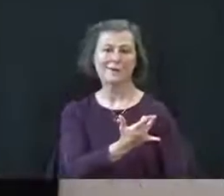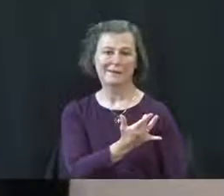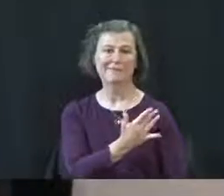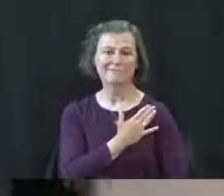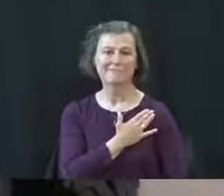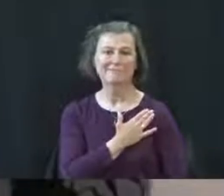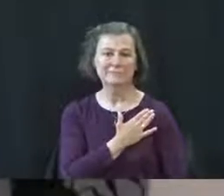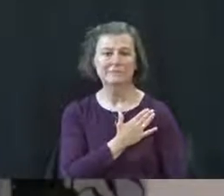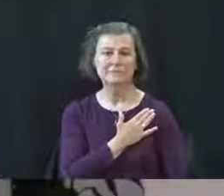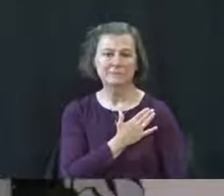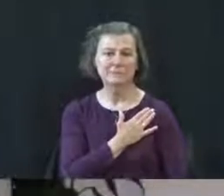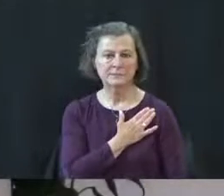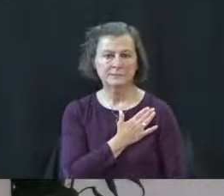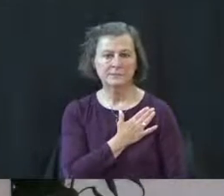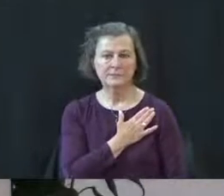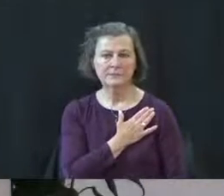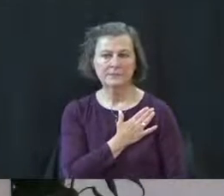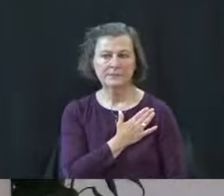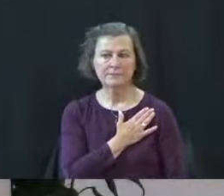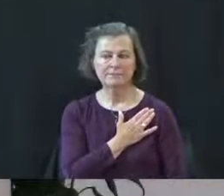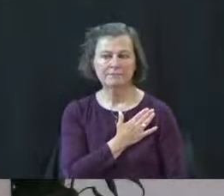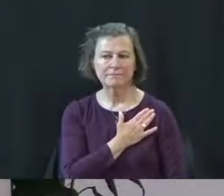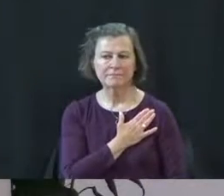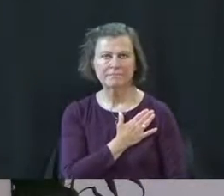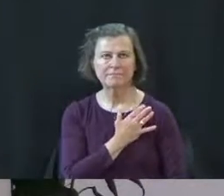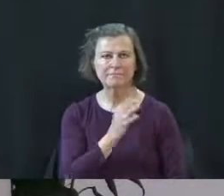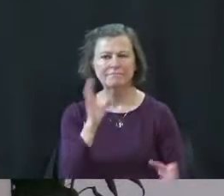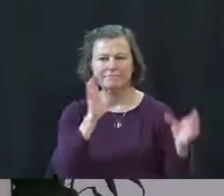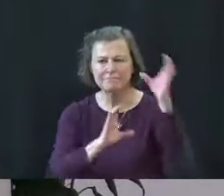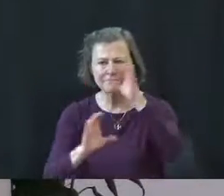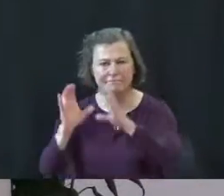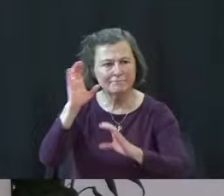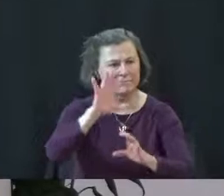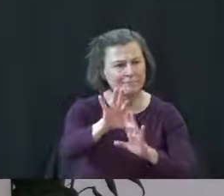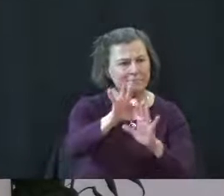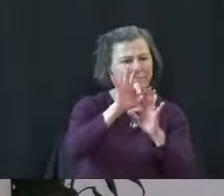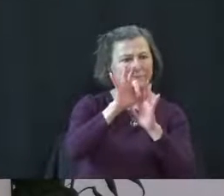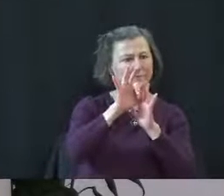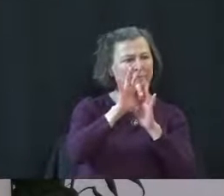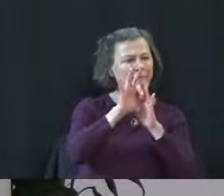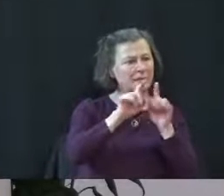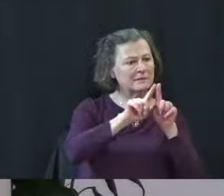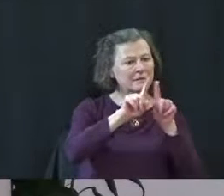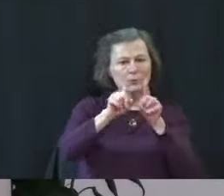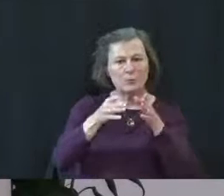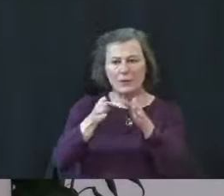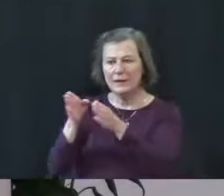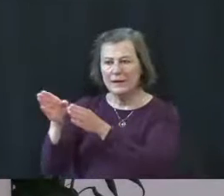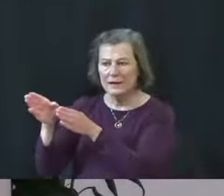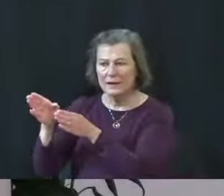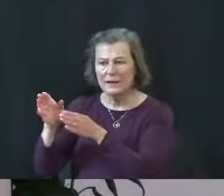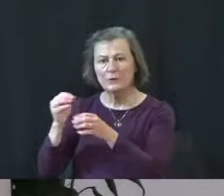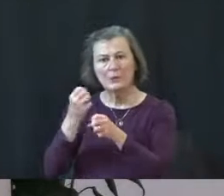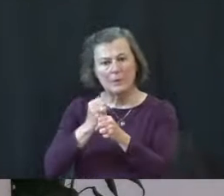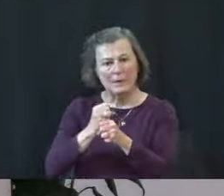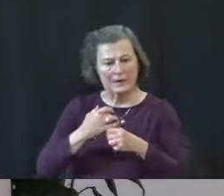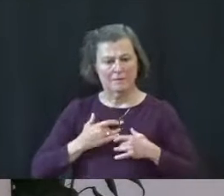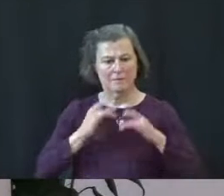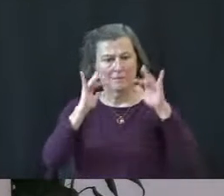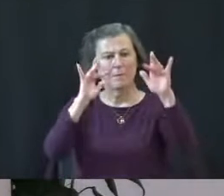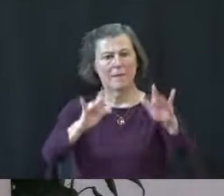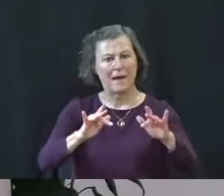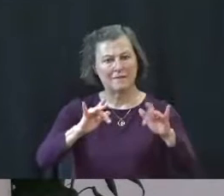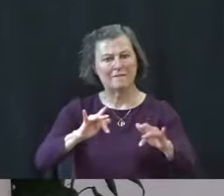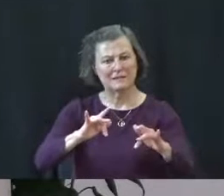Let us find ways to make our compassion manifest in our hurting world.